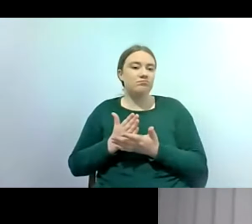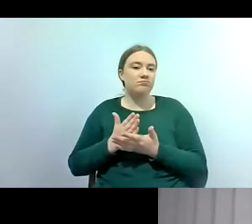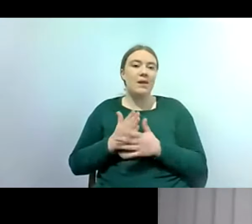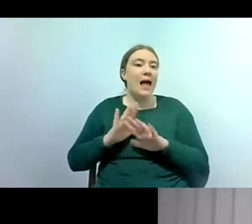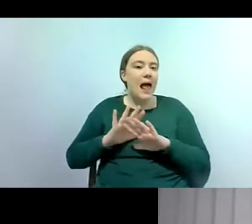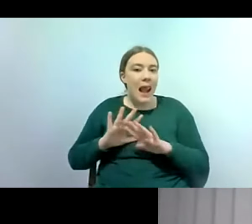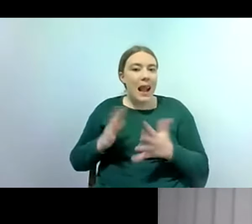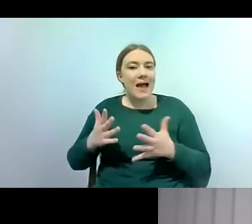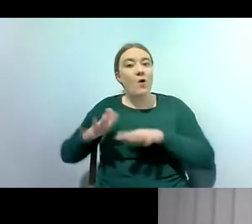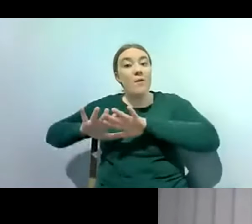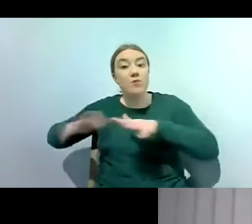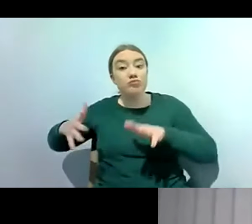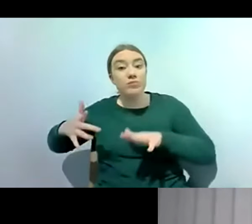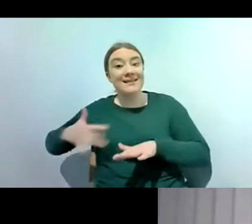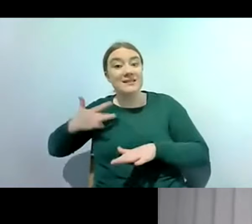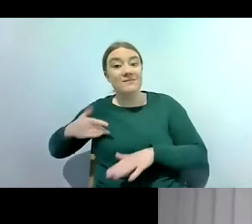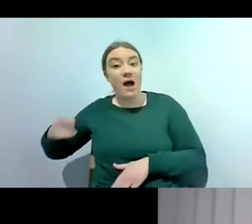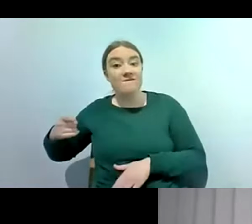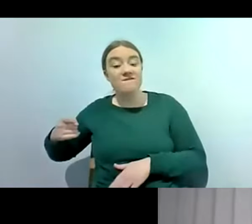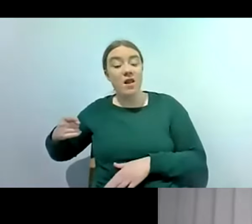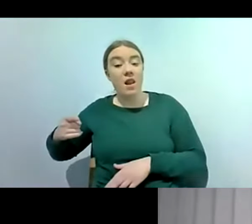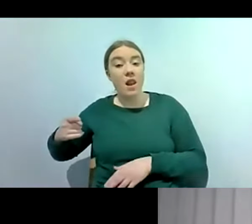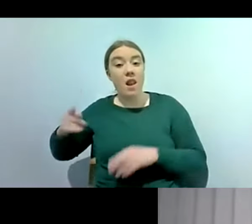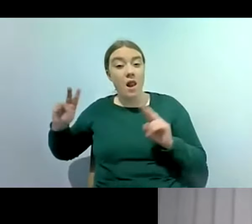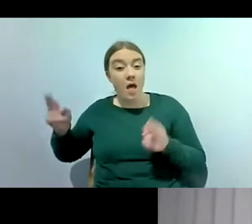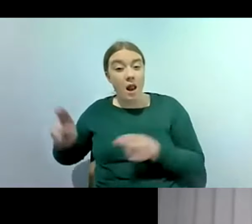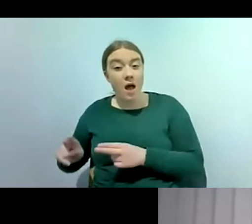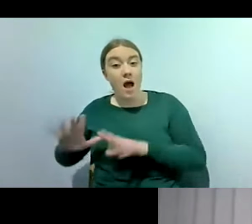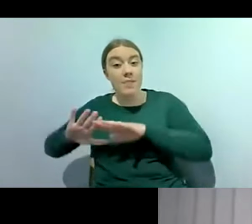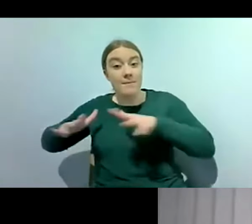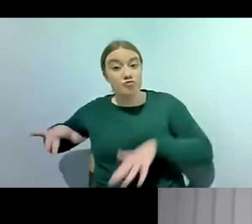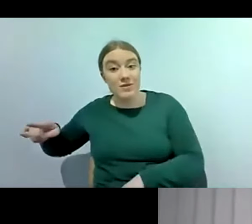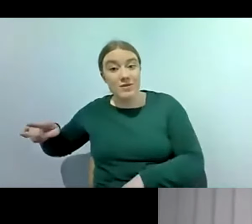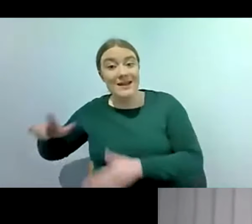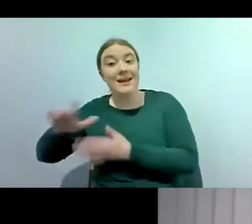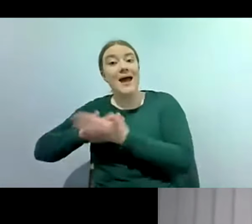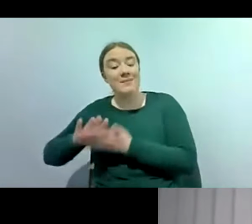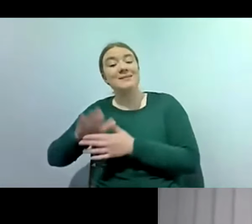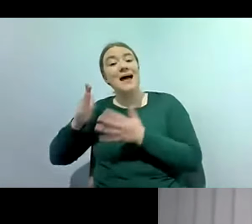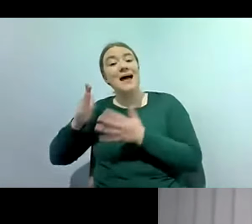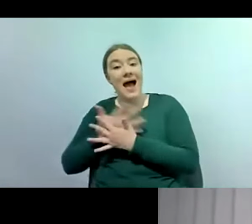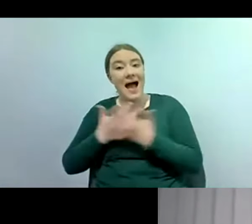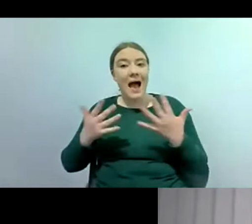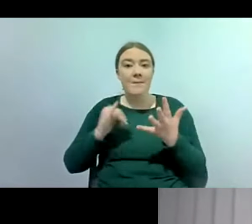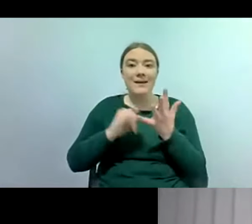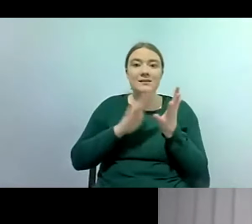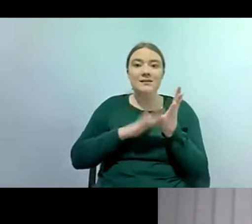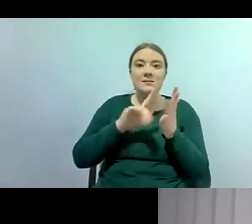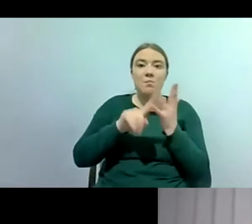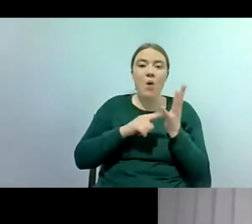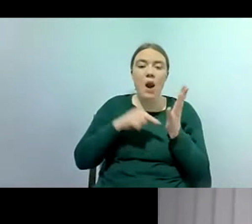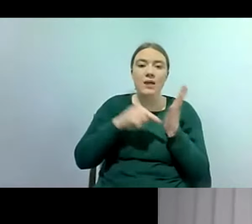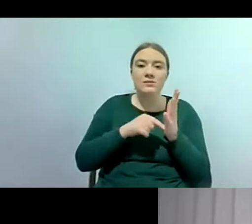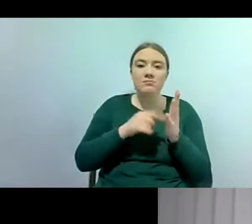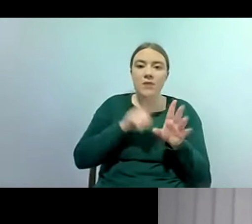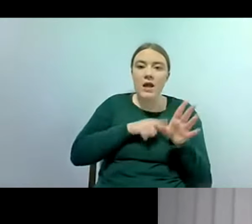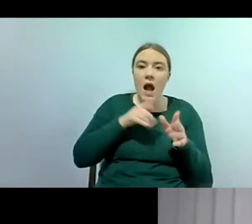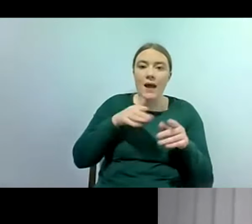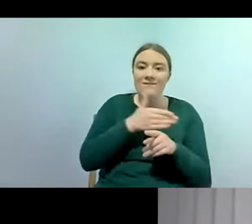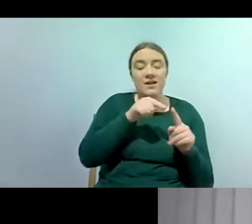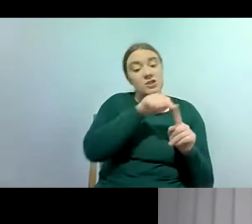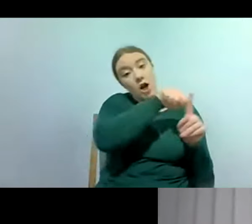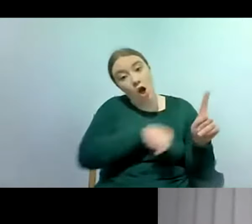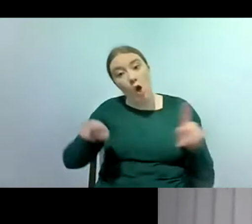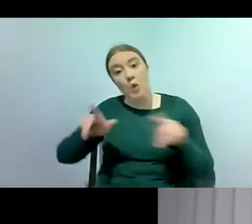survival um in terms of how many smarts that go out to sea are returning as adults in terms of